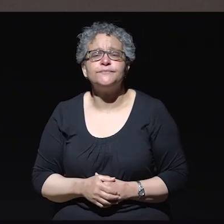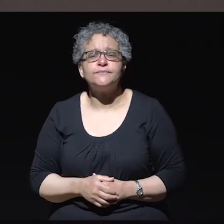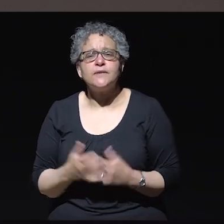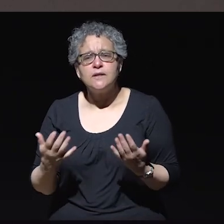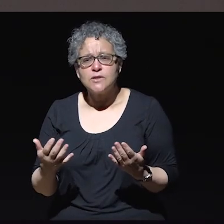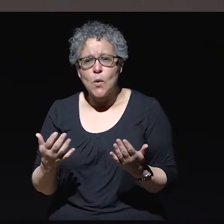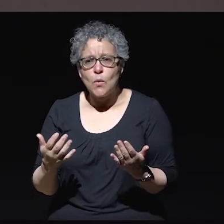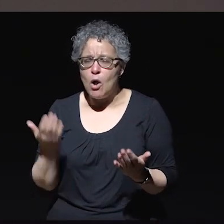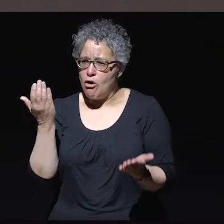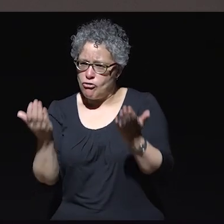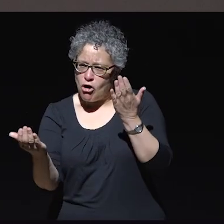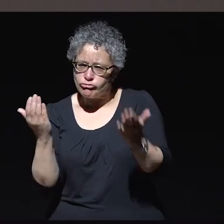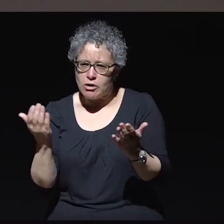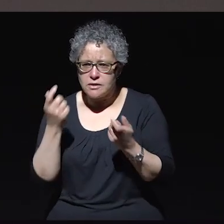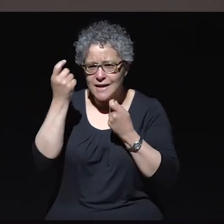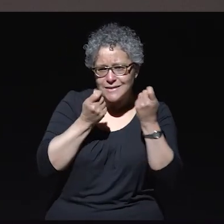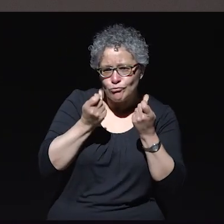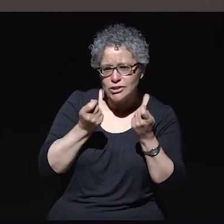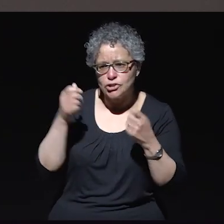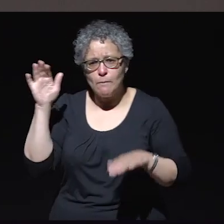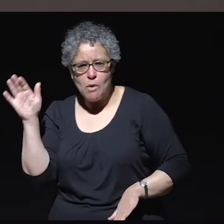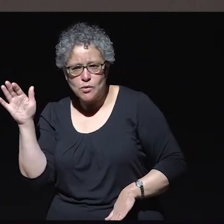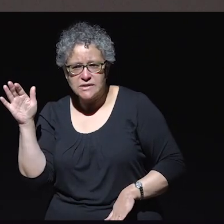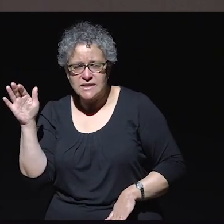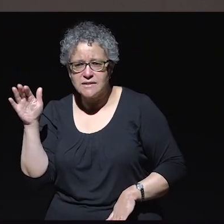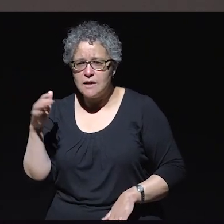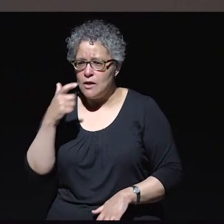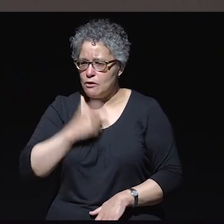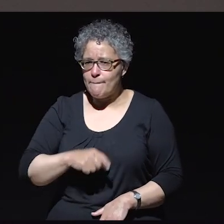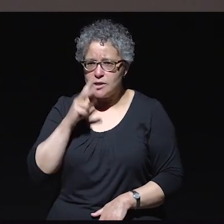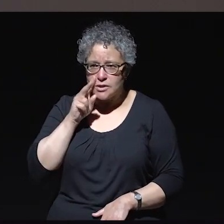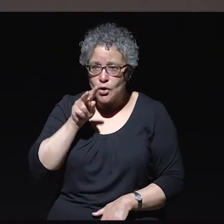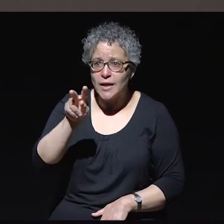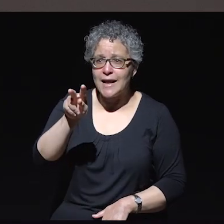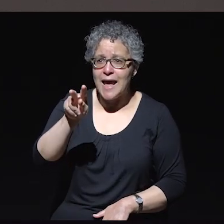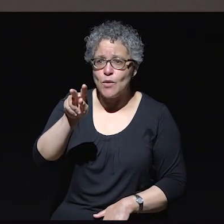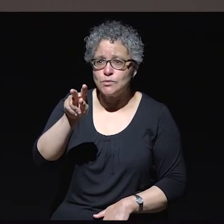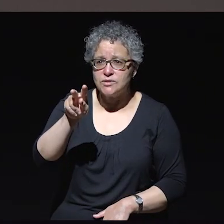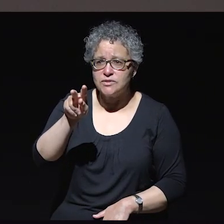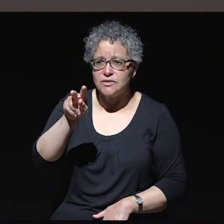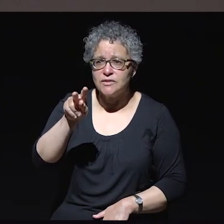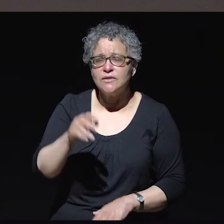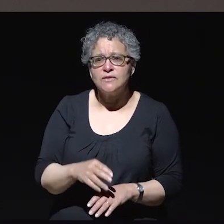the contrast in expressions, the fact that a figure tends to look out at you with another one looking away, the brushwork,